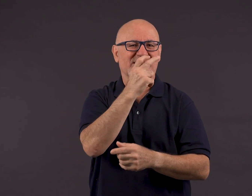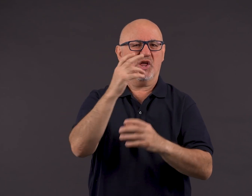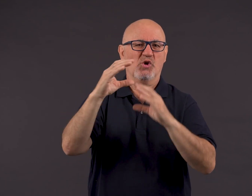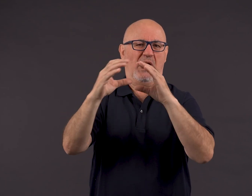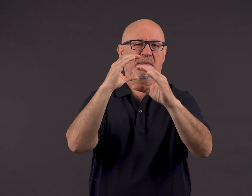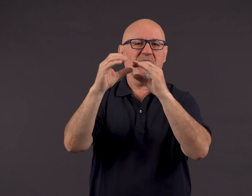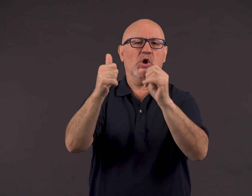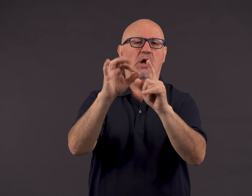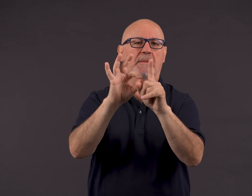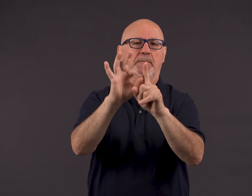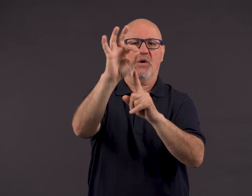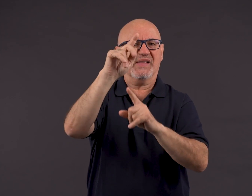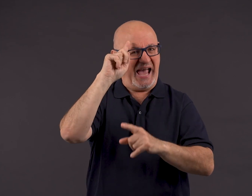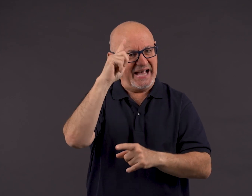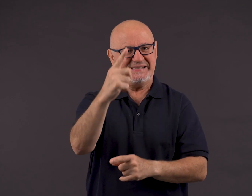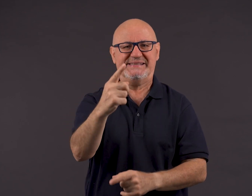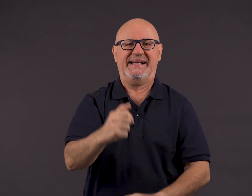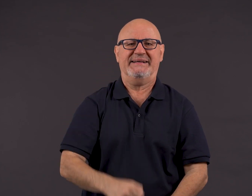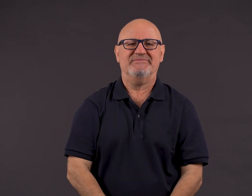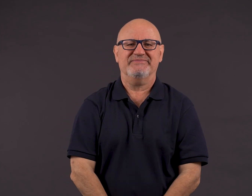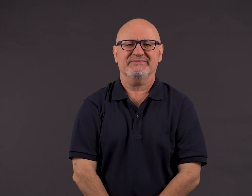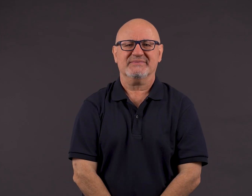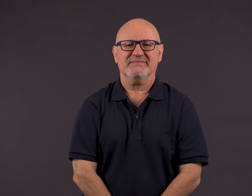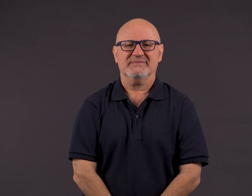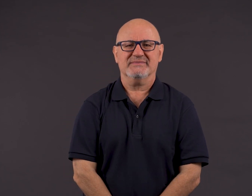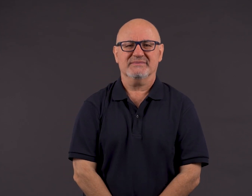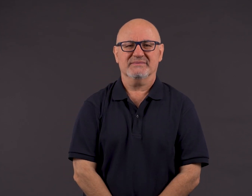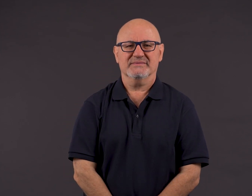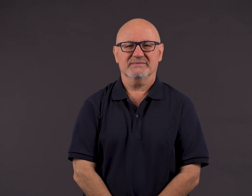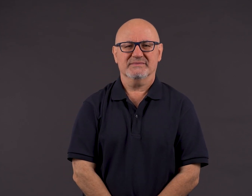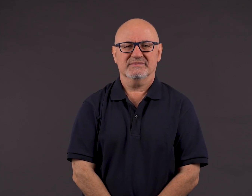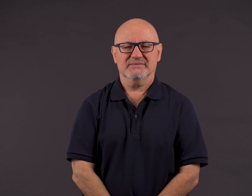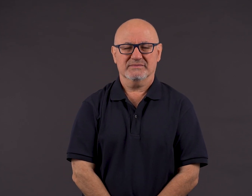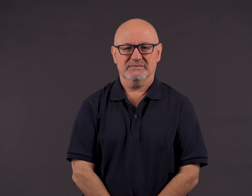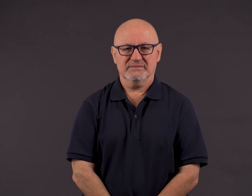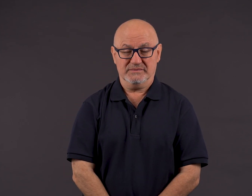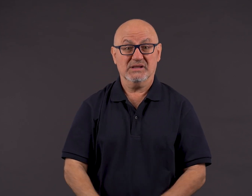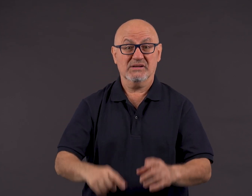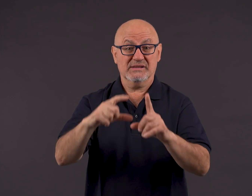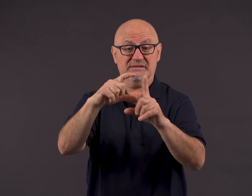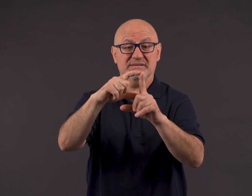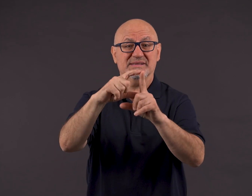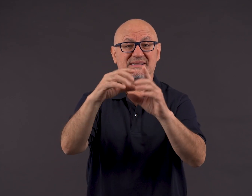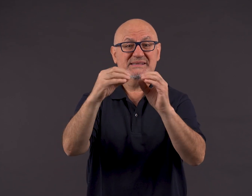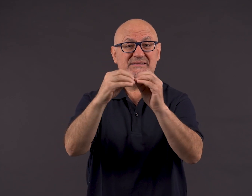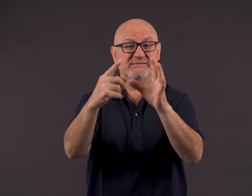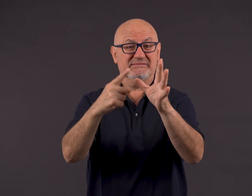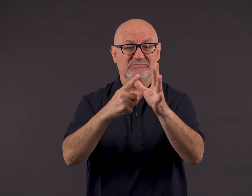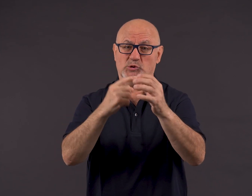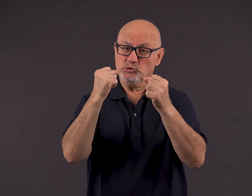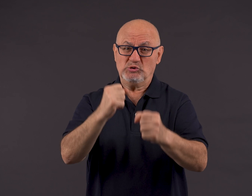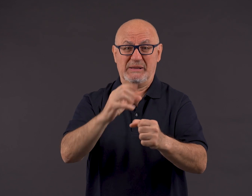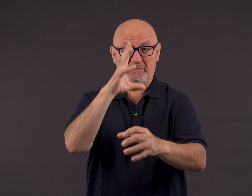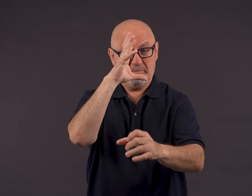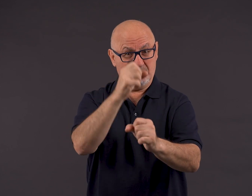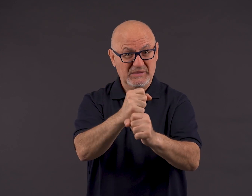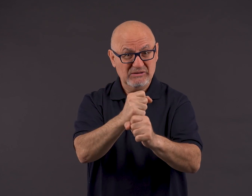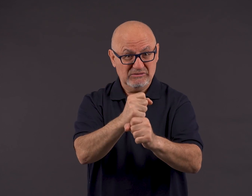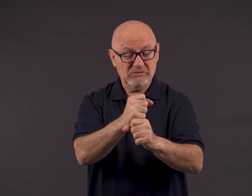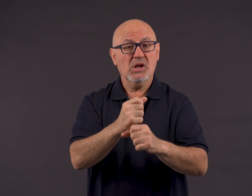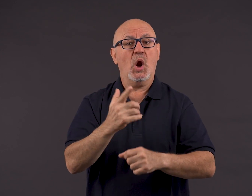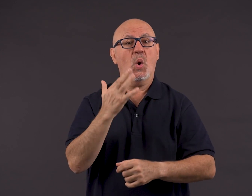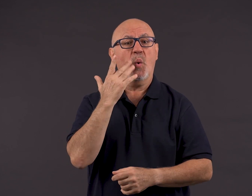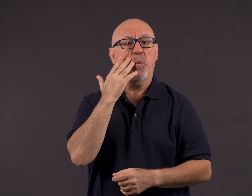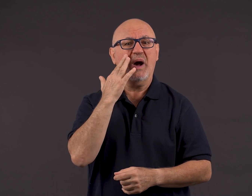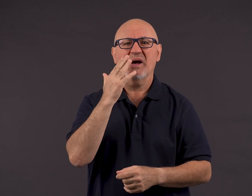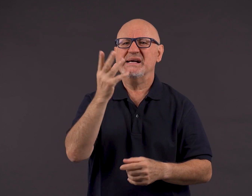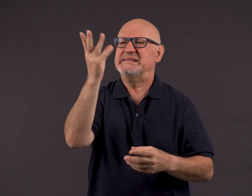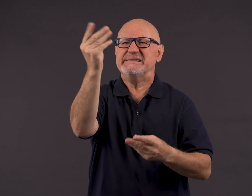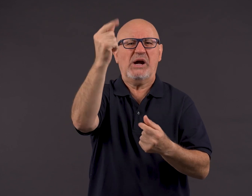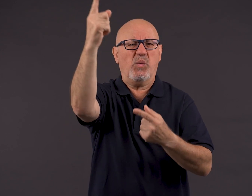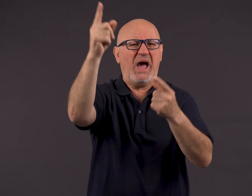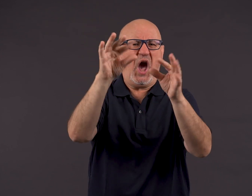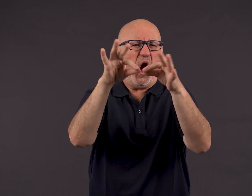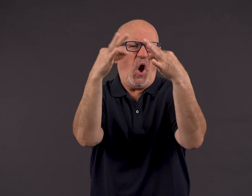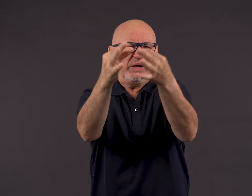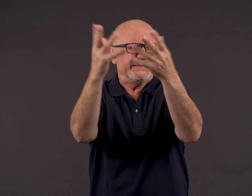to improve understanding. Dea fblind Australia also firmly believes that when an organization